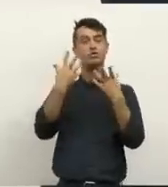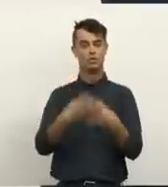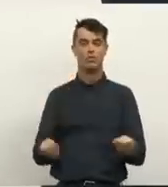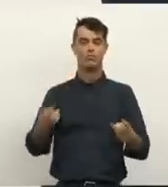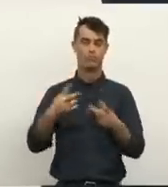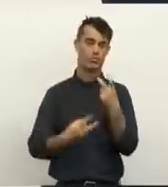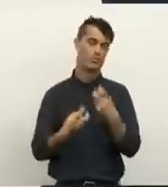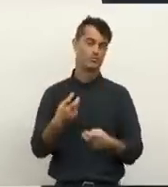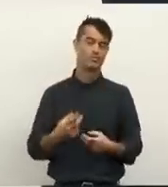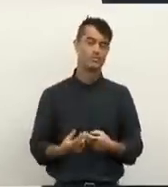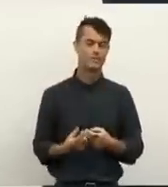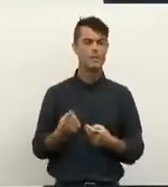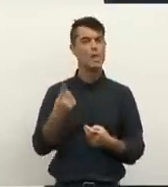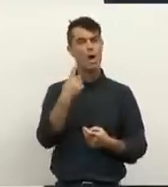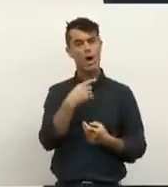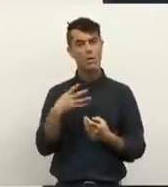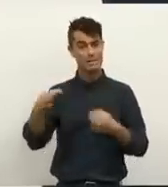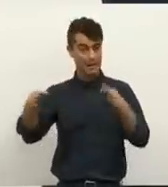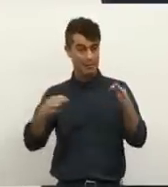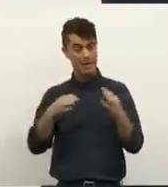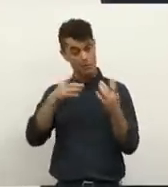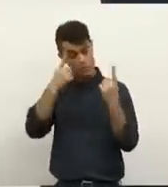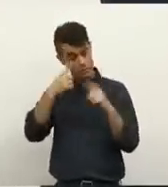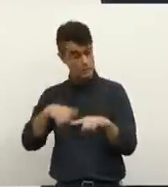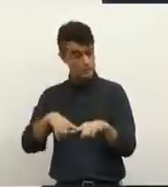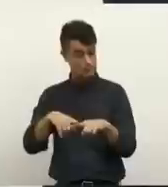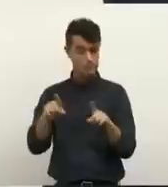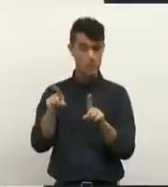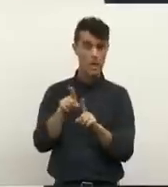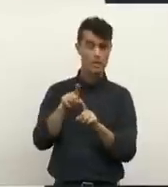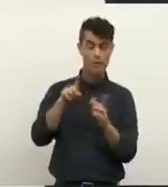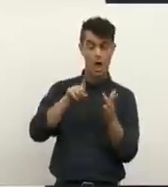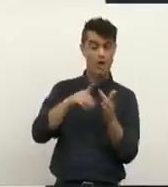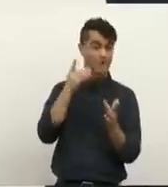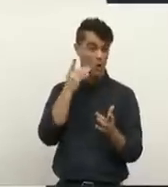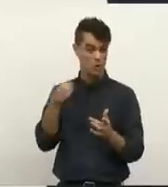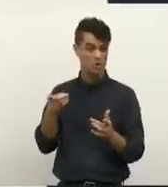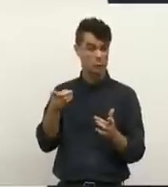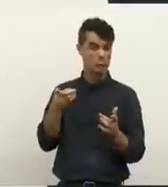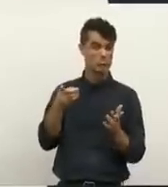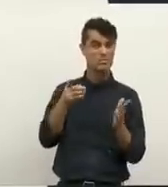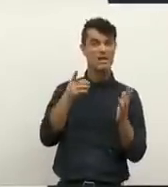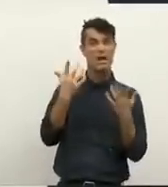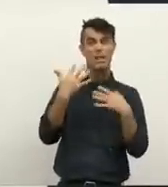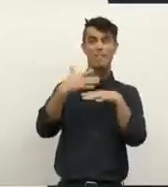then potentially mainstream technologies like the iPhone, or iPad,